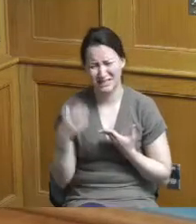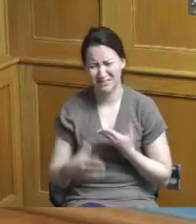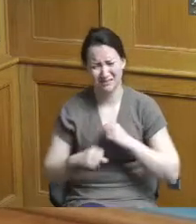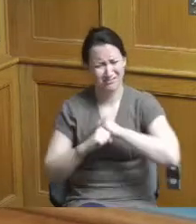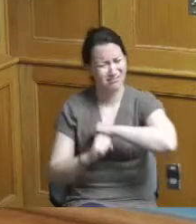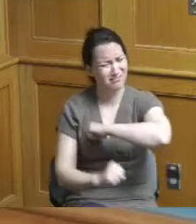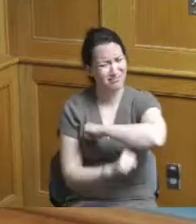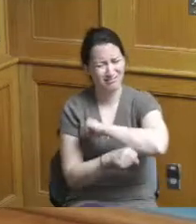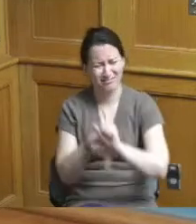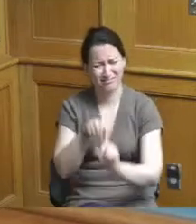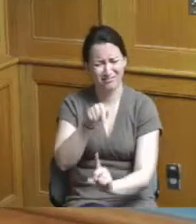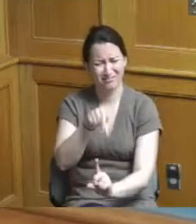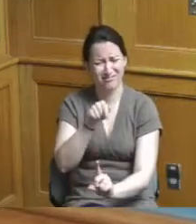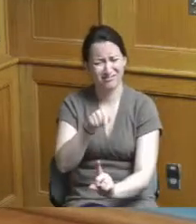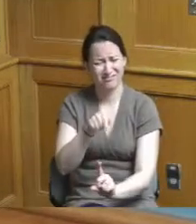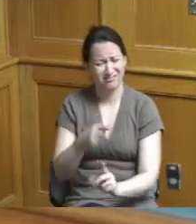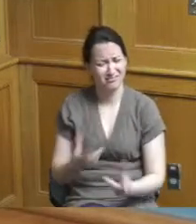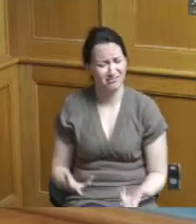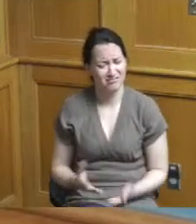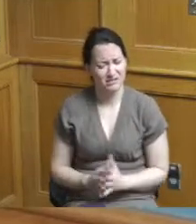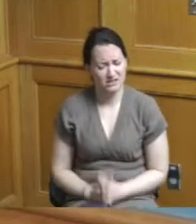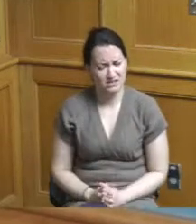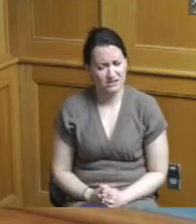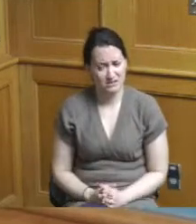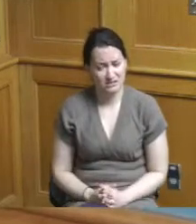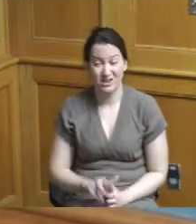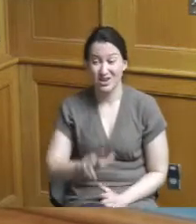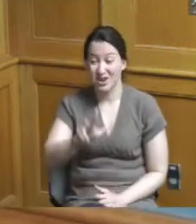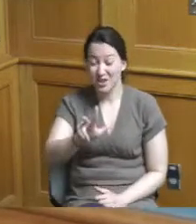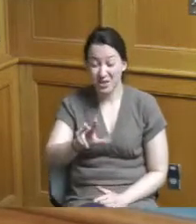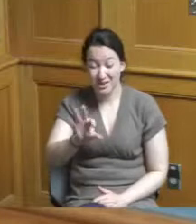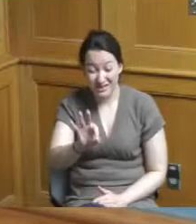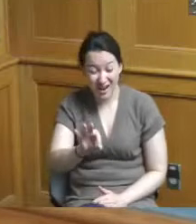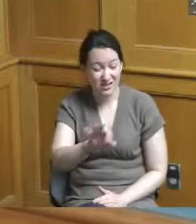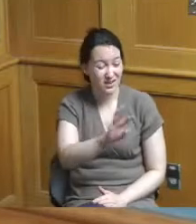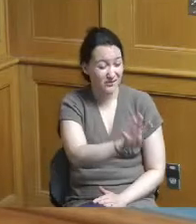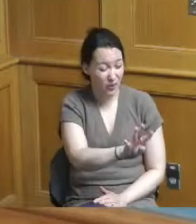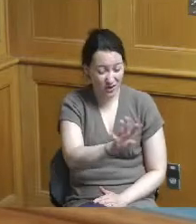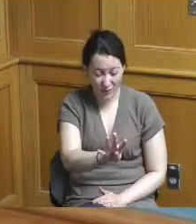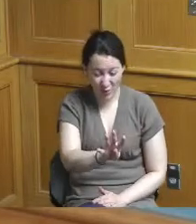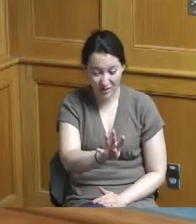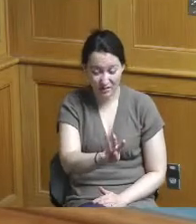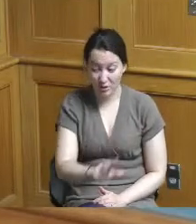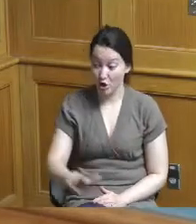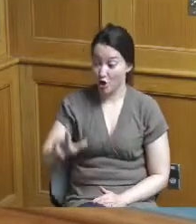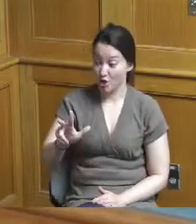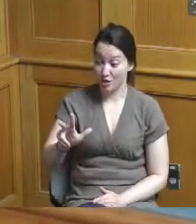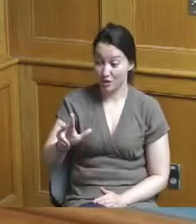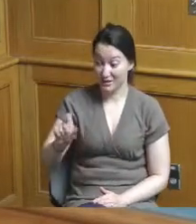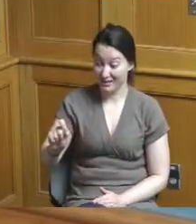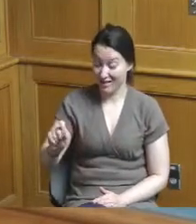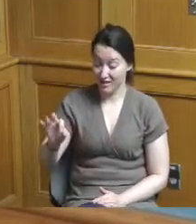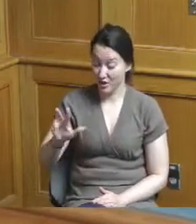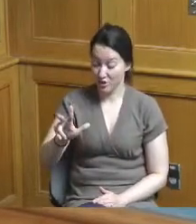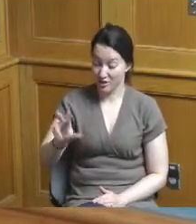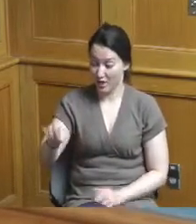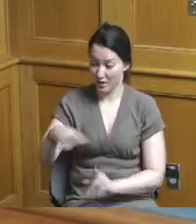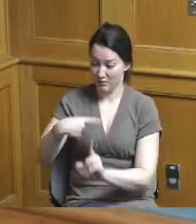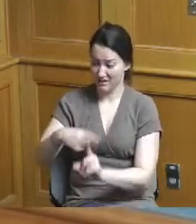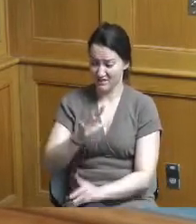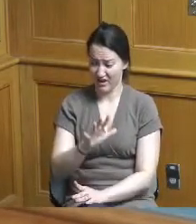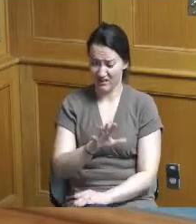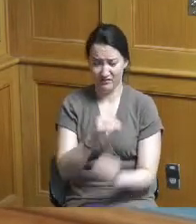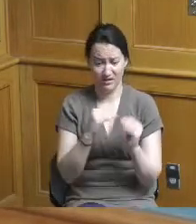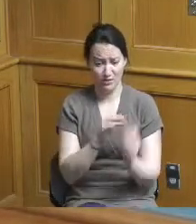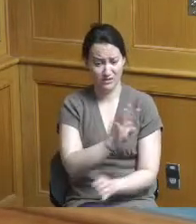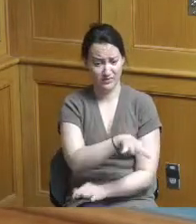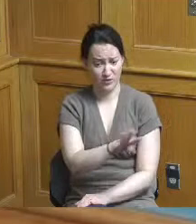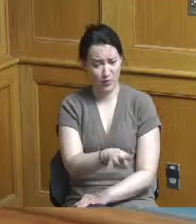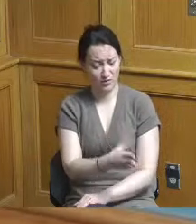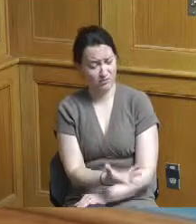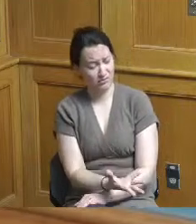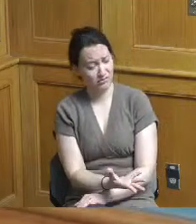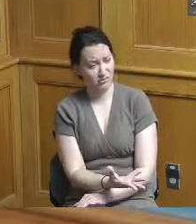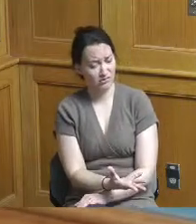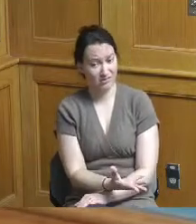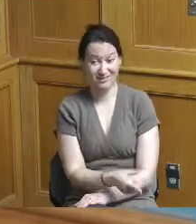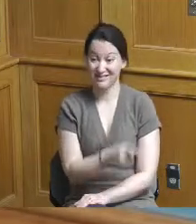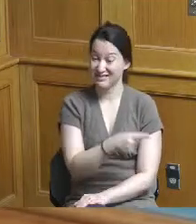proposition of 39 and 44 of 39 and 5 that's 44 Commission President Dumas has it at 50. so